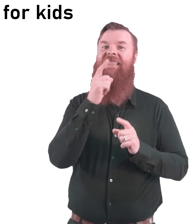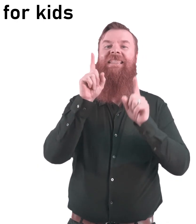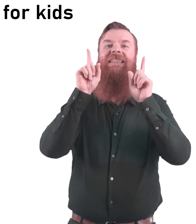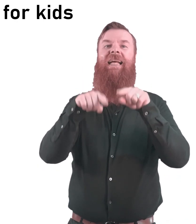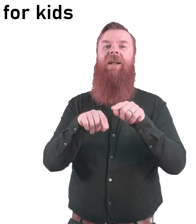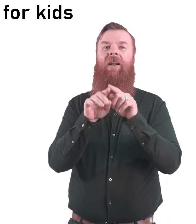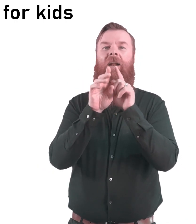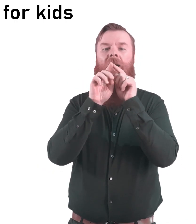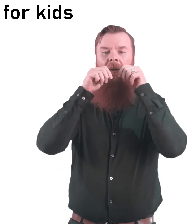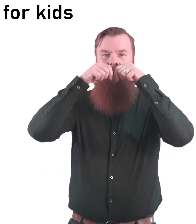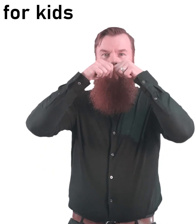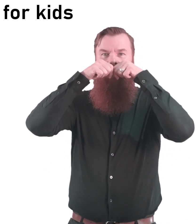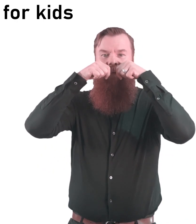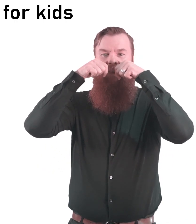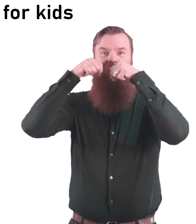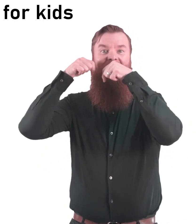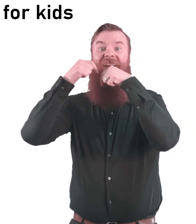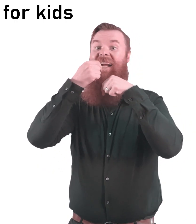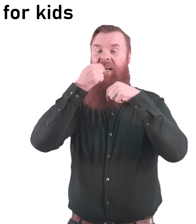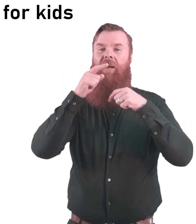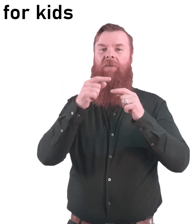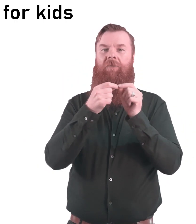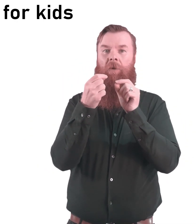This is at about 2 years old.